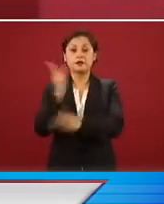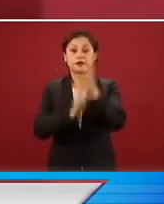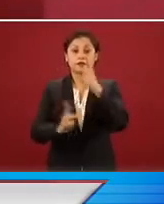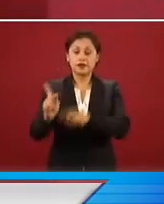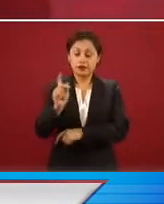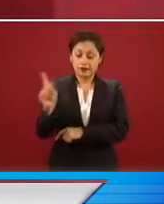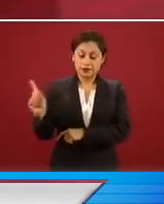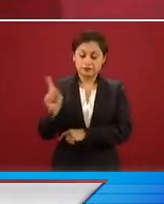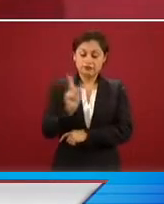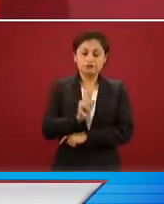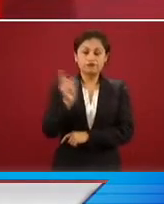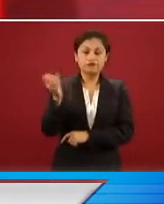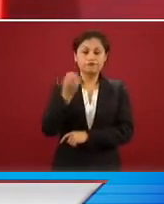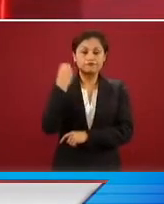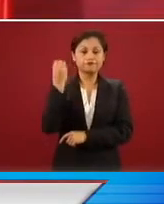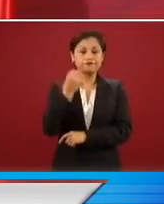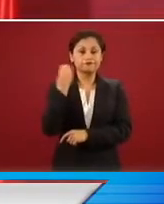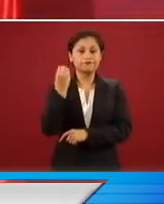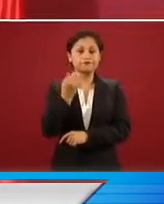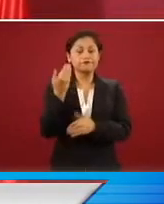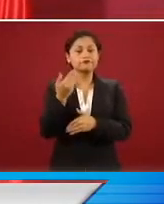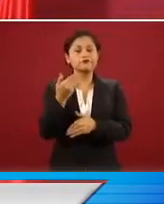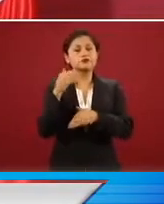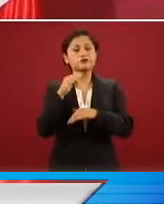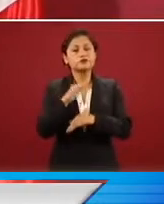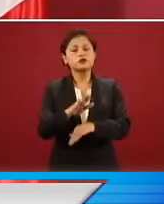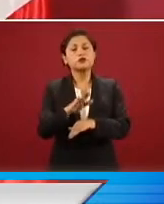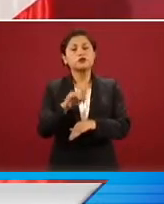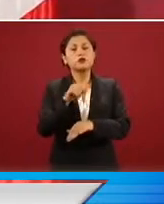for what he considers the former official to be extradited to Mexico soon